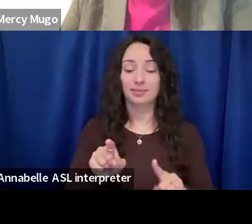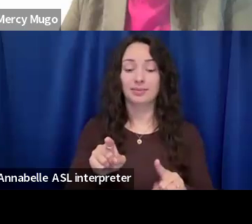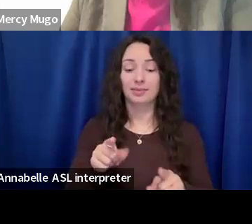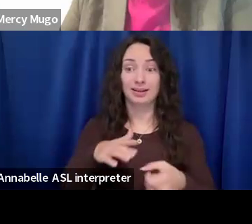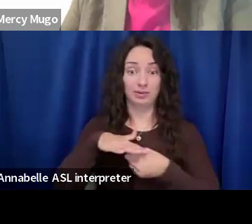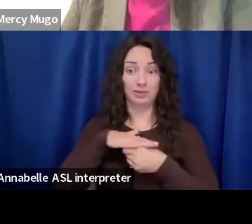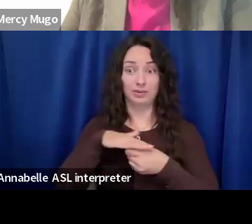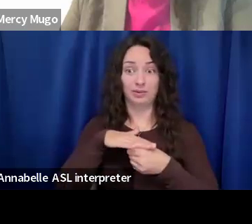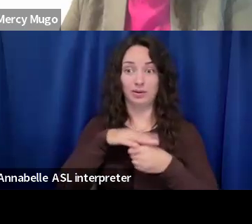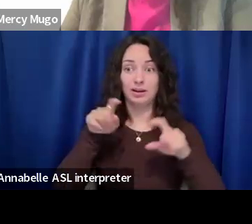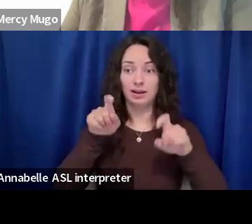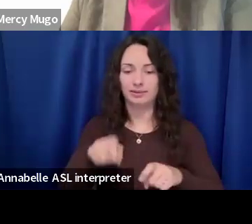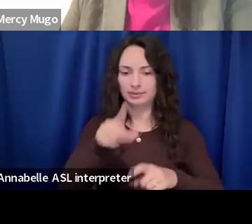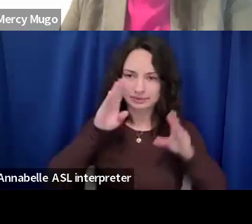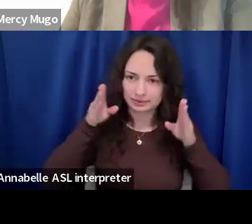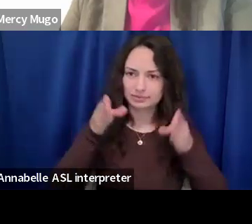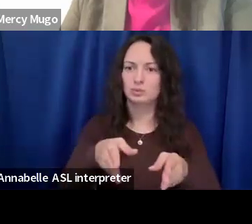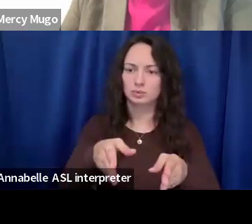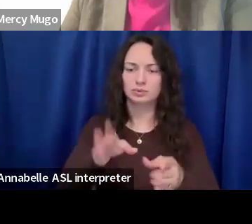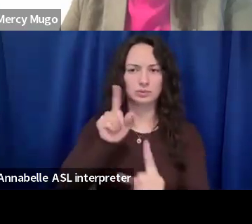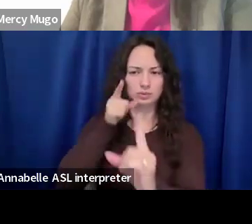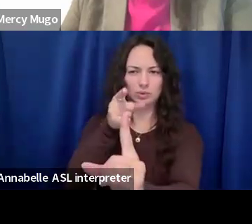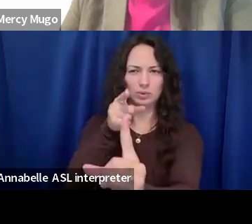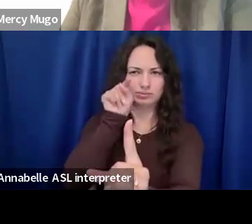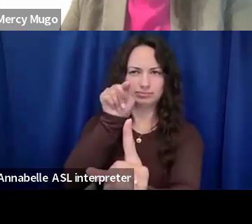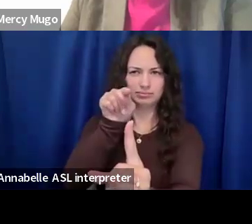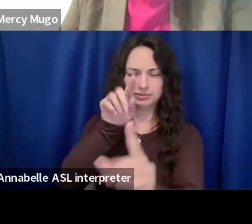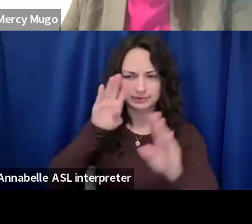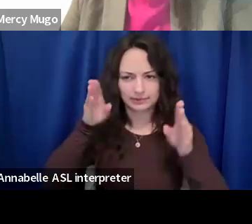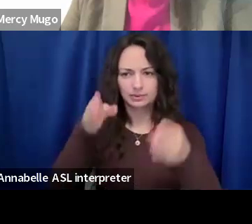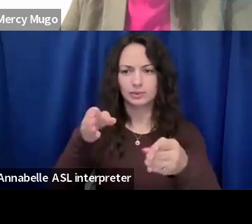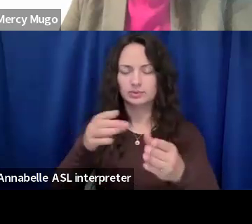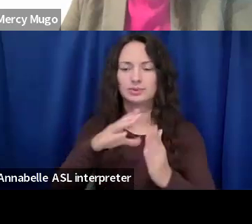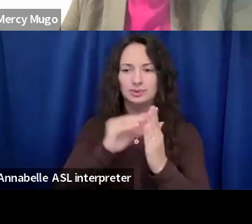lane and stick to our principles and put the students first, even if people are maybe giving